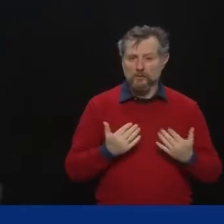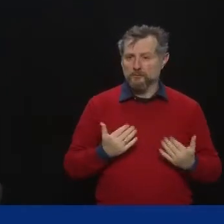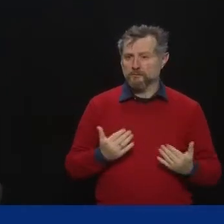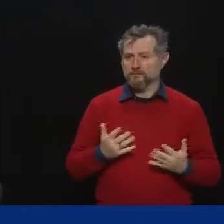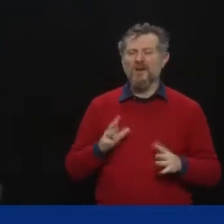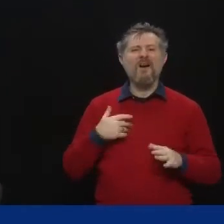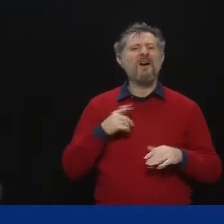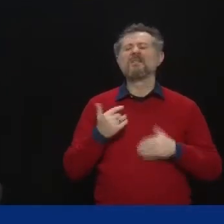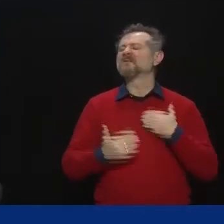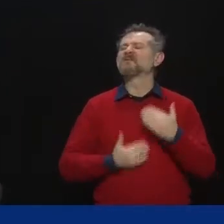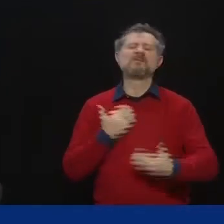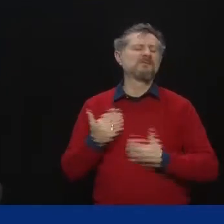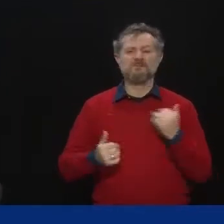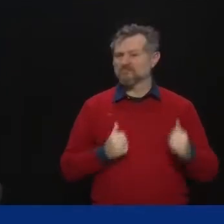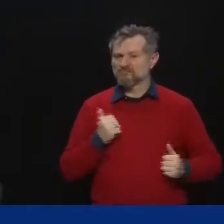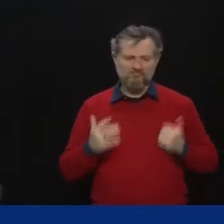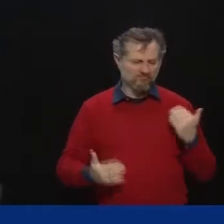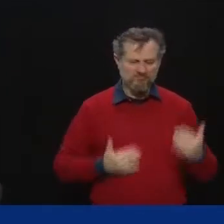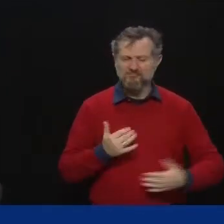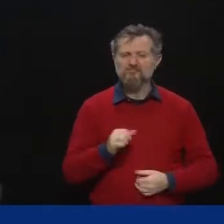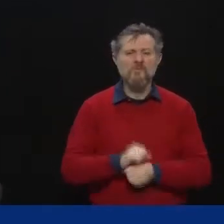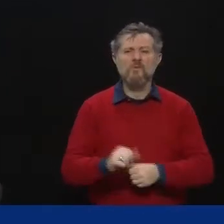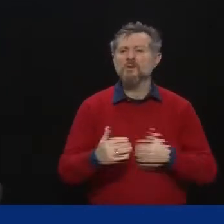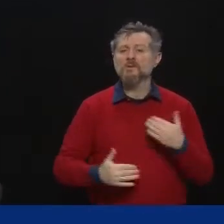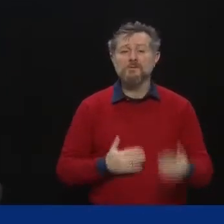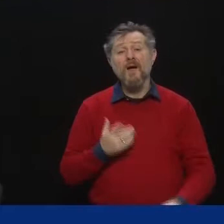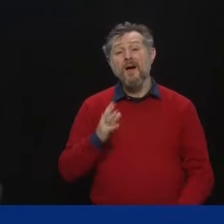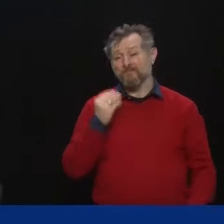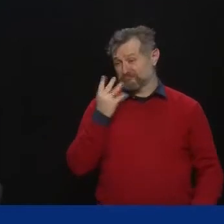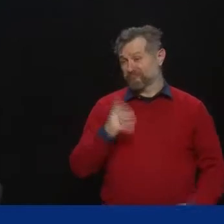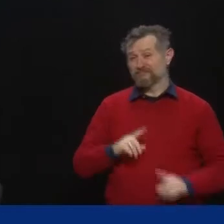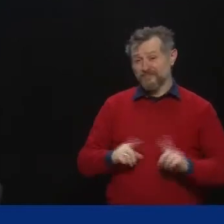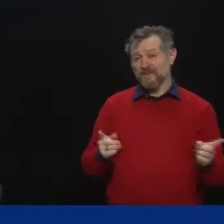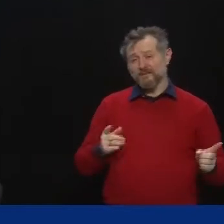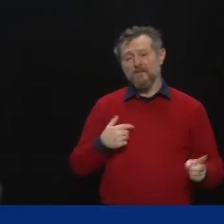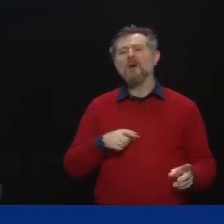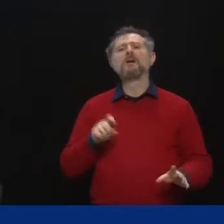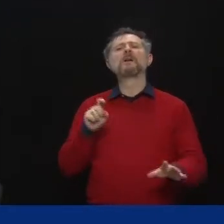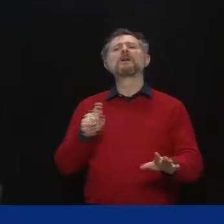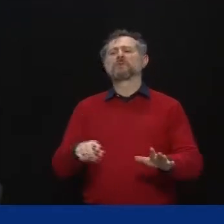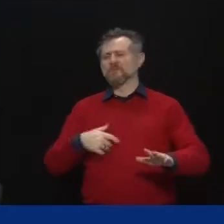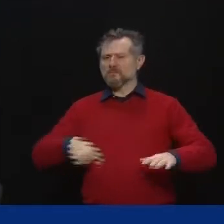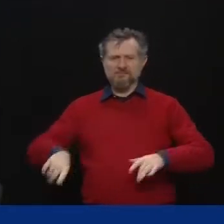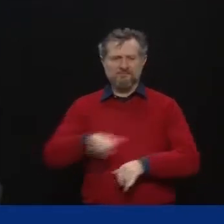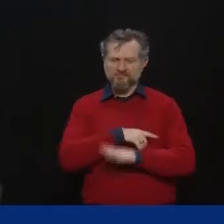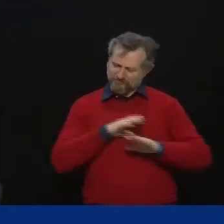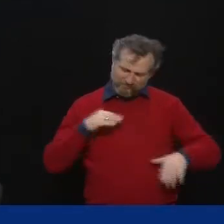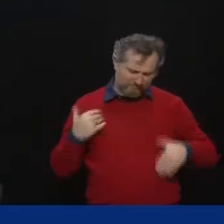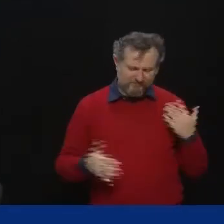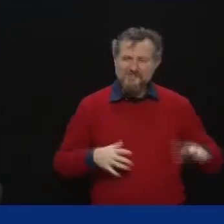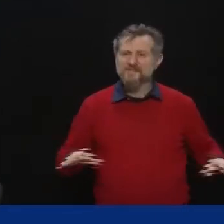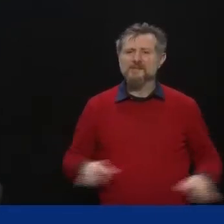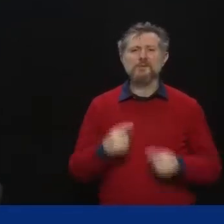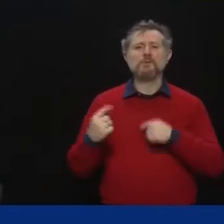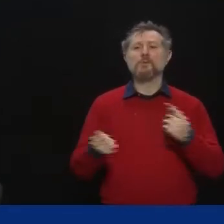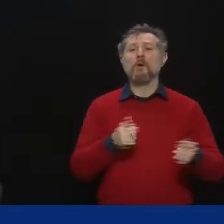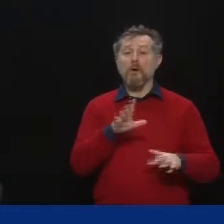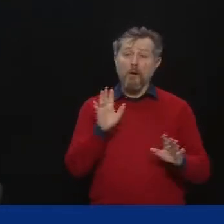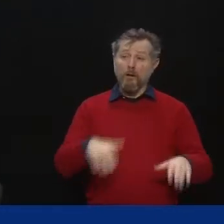HAVE NOW. WE'RE TAKING IT VERY SERIOUSLY. THIS DOES NOT MEAN WE'RE NOT BEING VERY AGGRESSIVE IN OUR APPROACH.